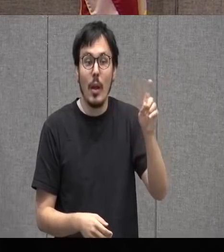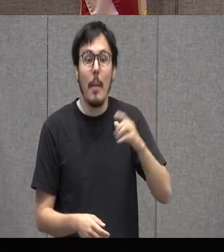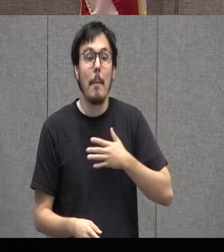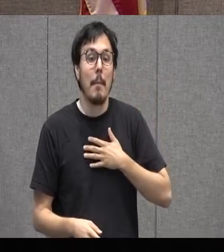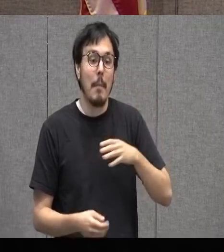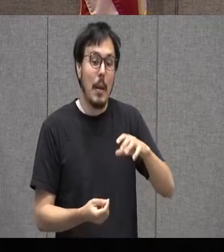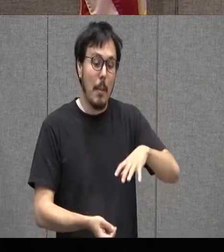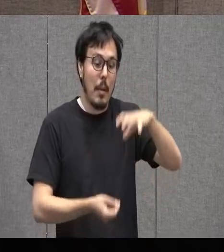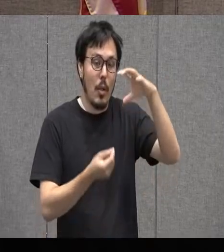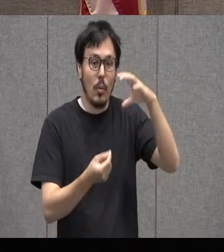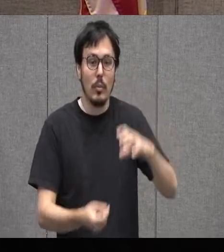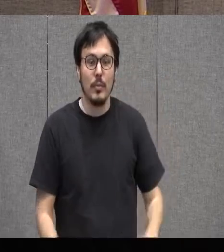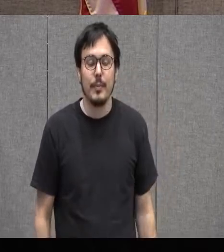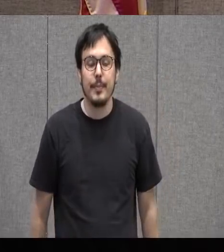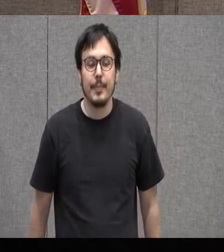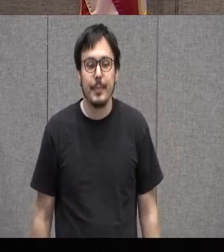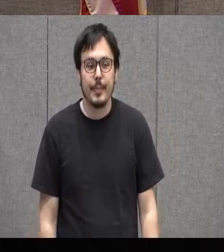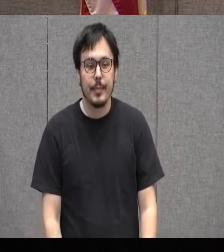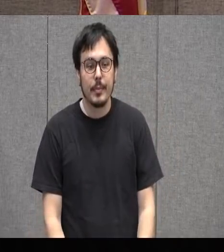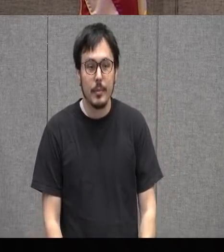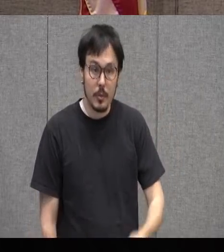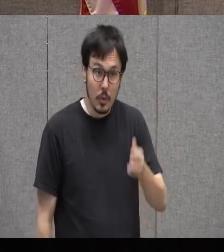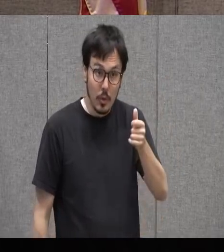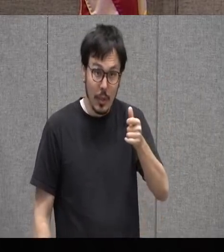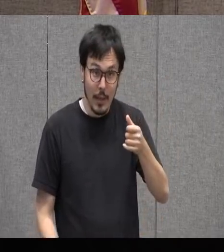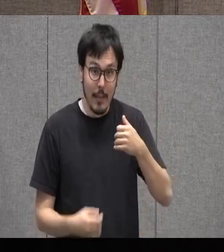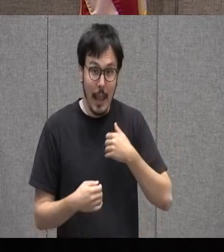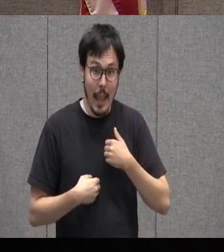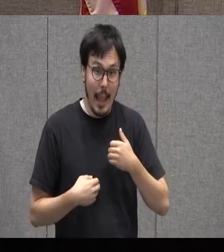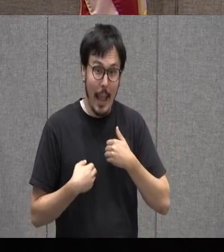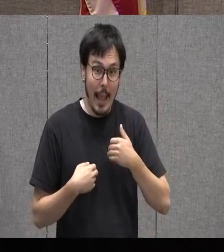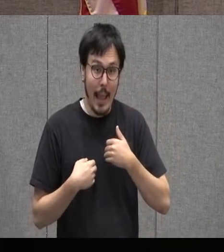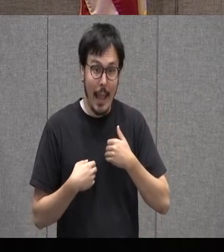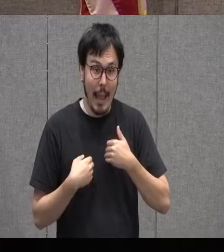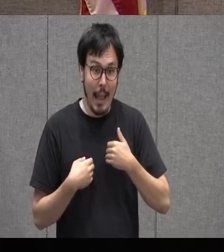I forgot my funnel, but if you have a funnel, you could also do it that way.